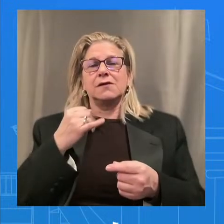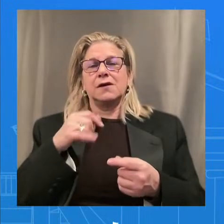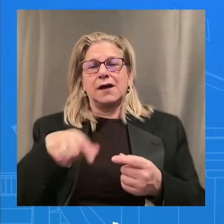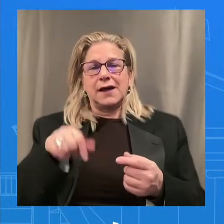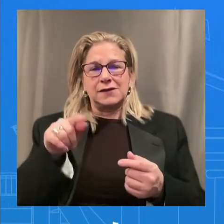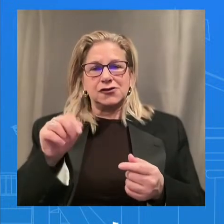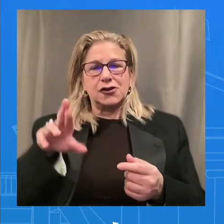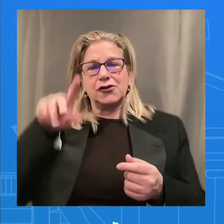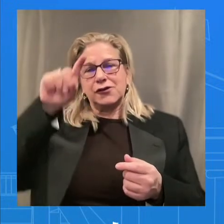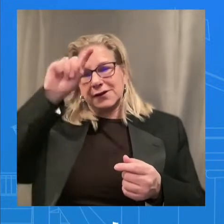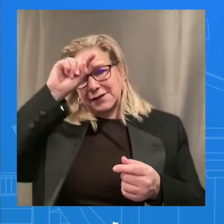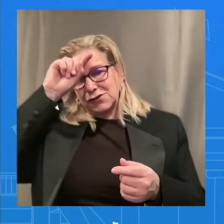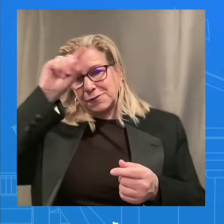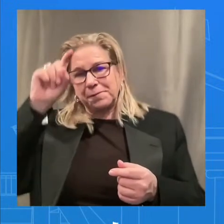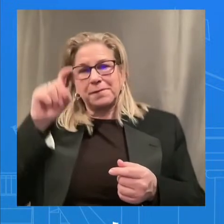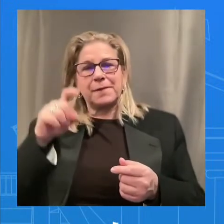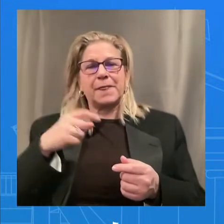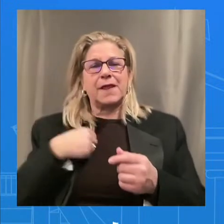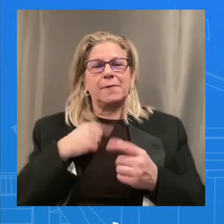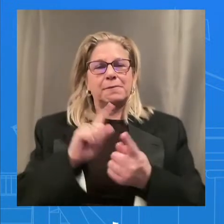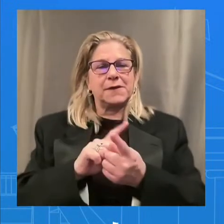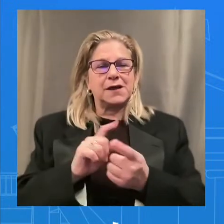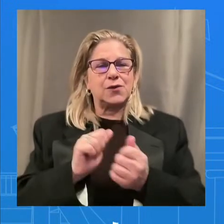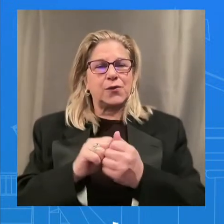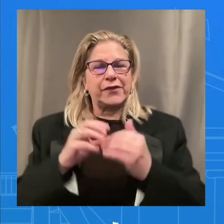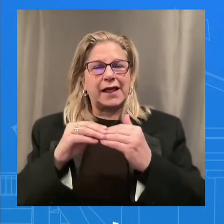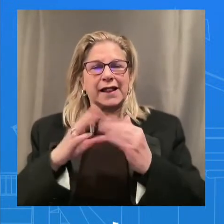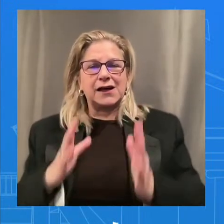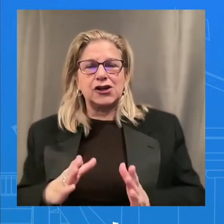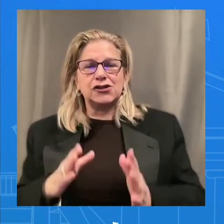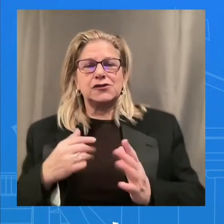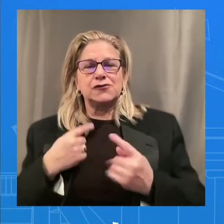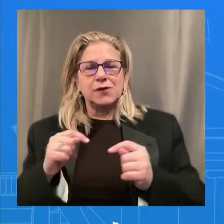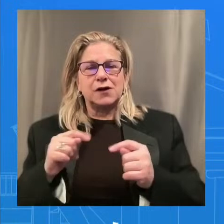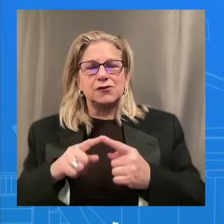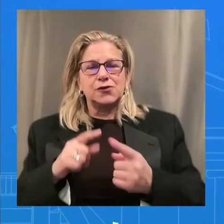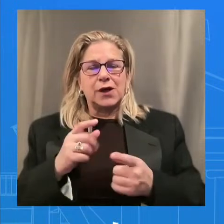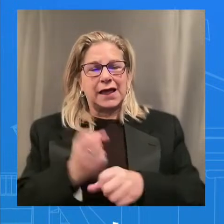to get it across the line. President Biden sent Brett McGurk out to Qatar more than a week ago.